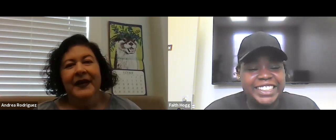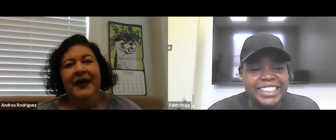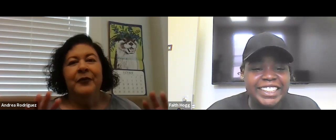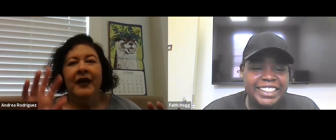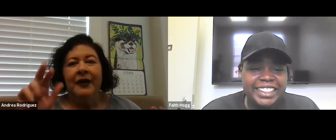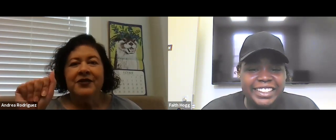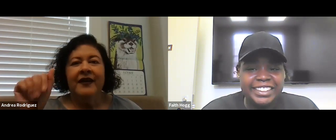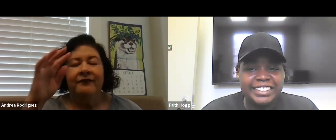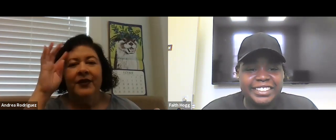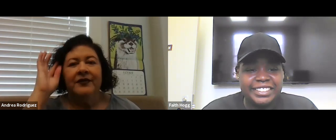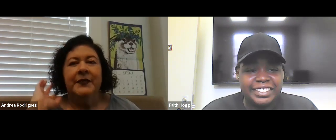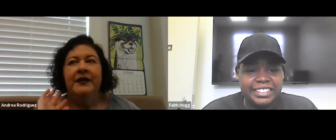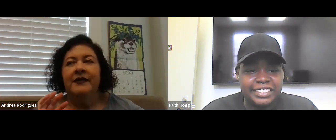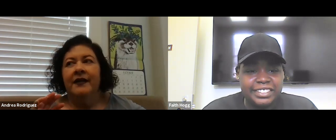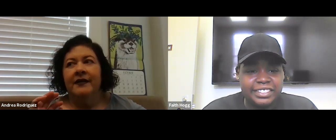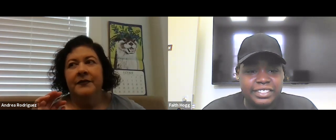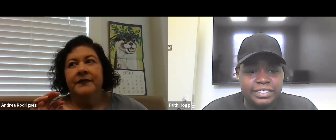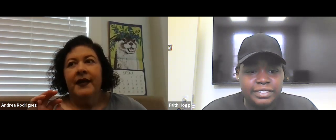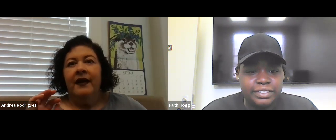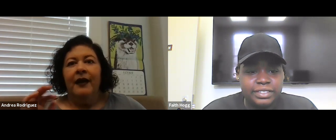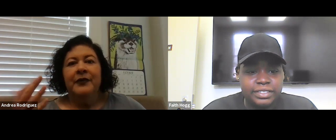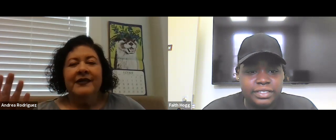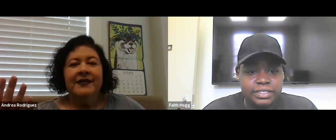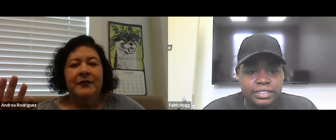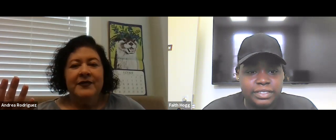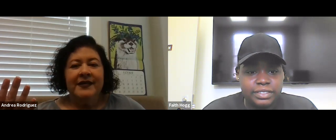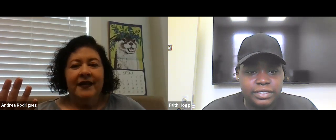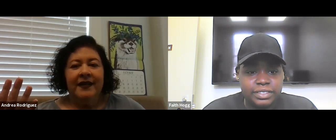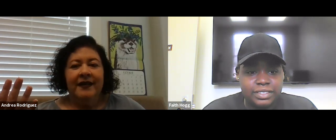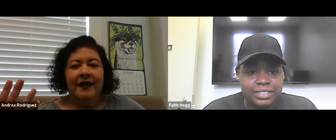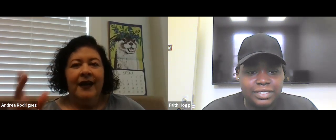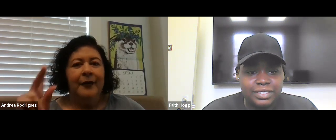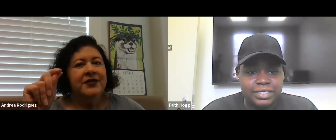but when I was trying to finger spell um I would listen to music and I would just